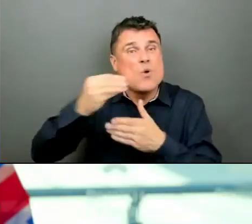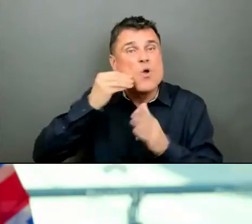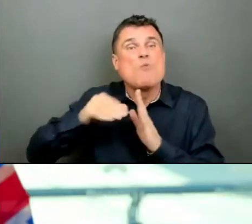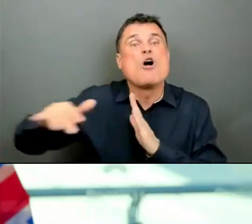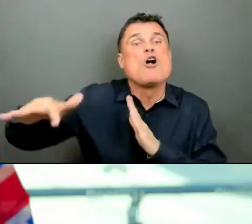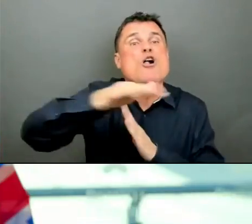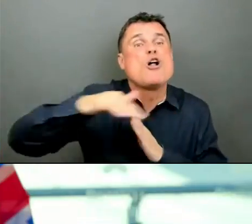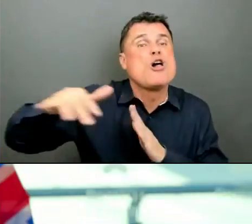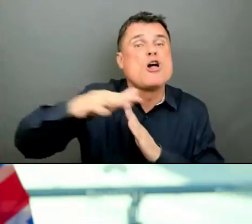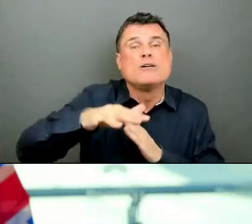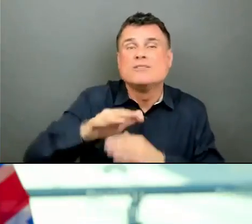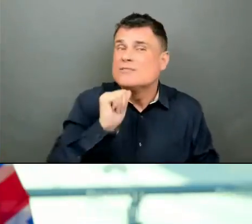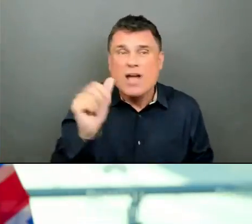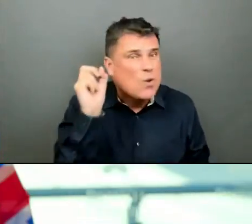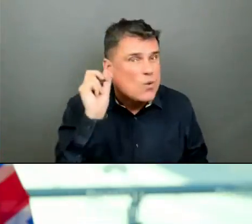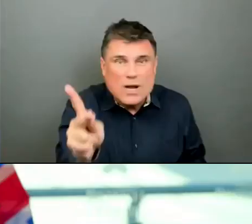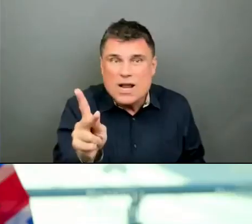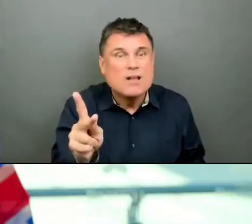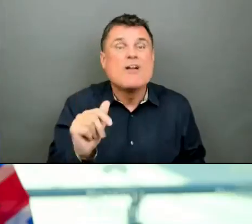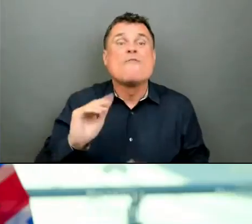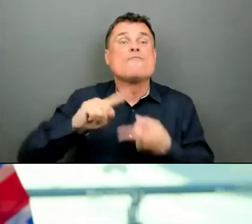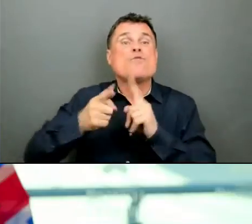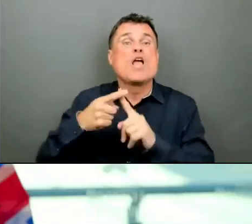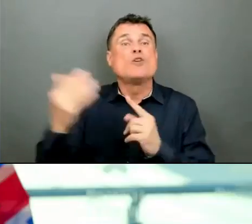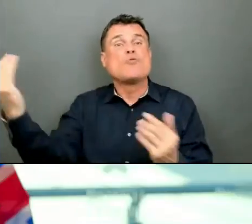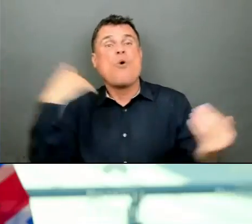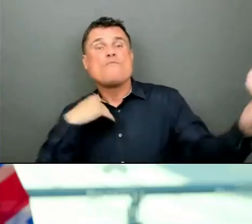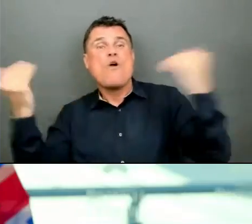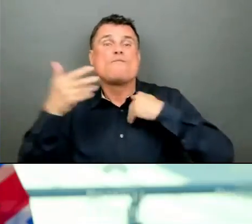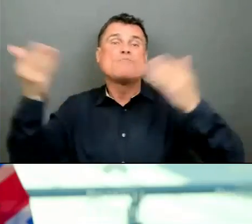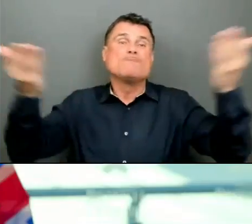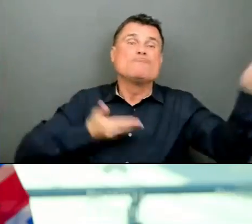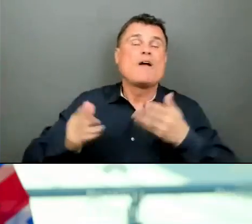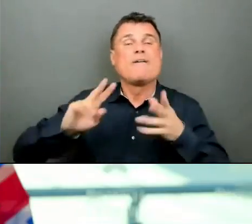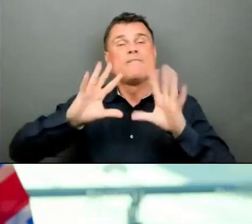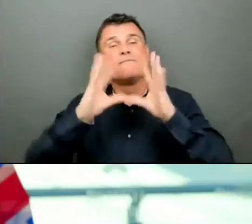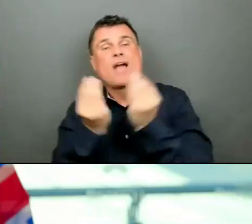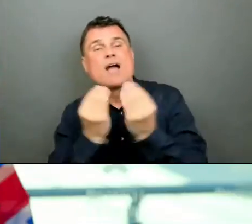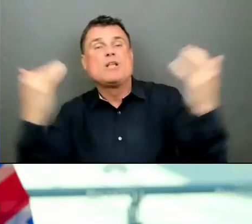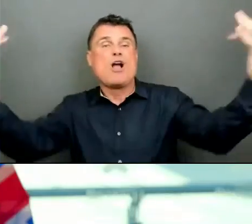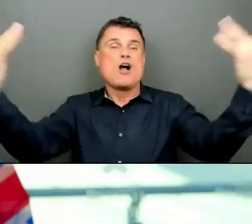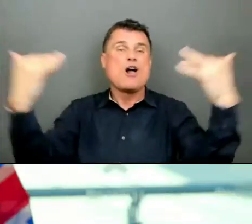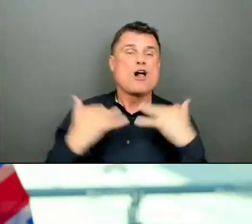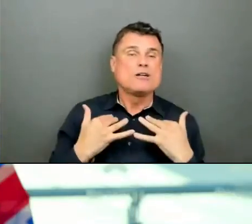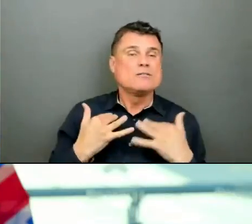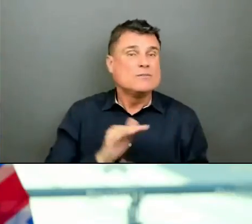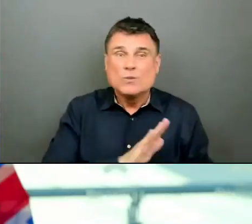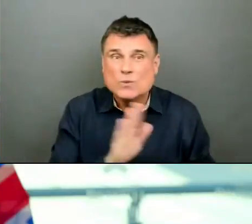friends and family over right now. It is putting them at risk. It is not okay